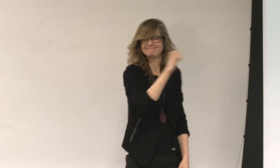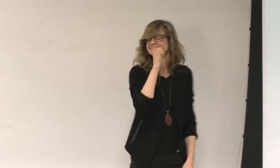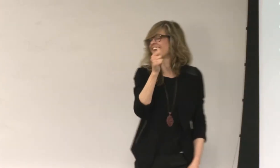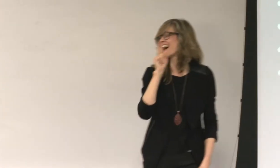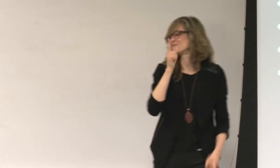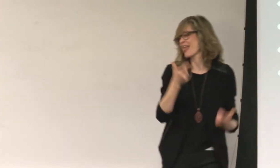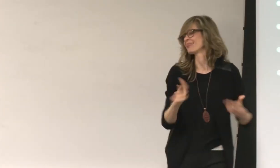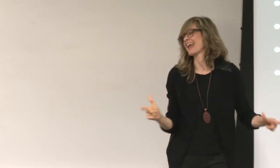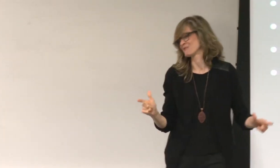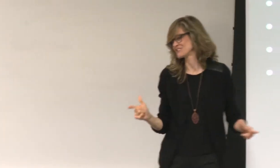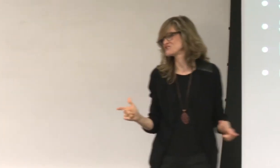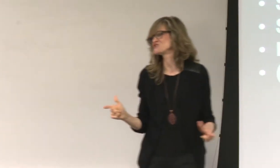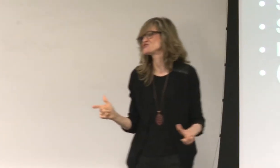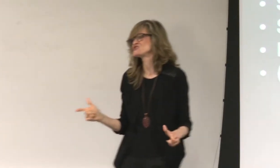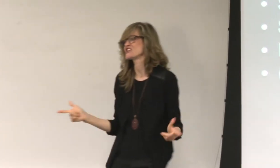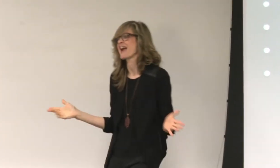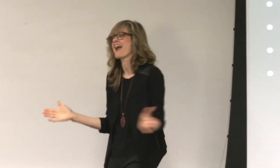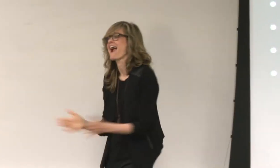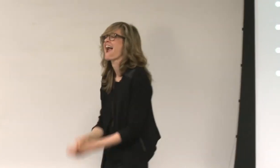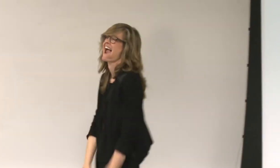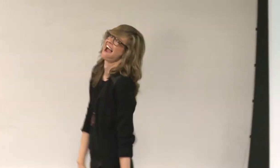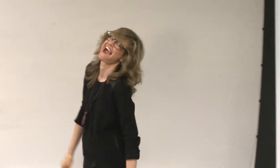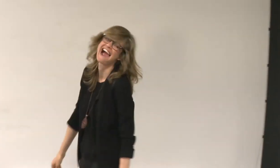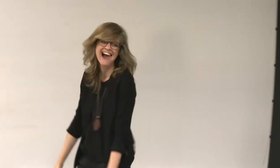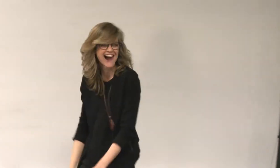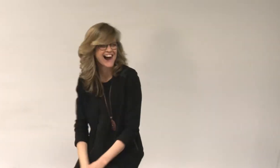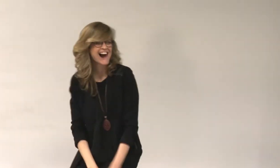BECAUSE IT WASN'T A REAL LANGUAGE? RIGHT. YES. IT WAS NOT A LANGUAGE.